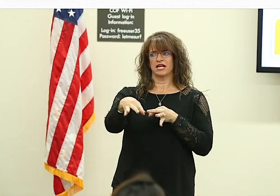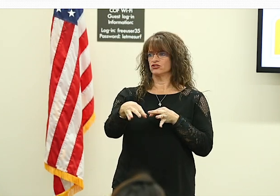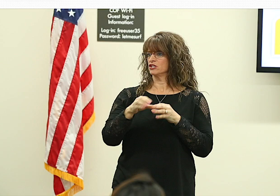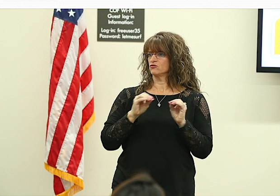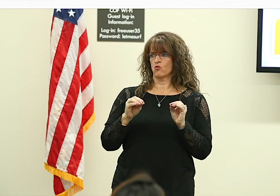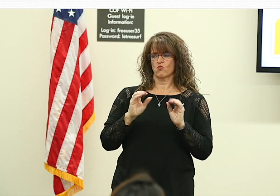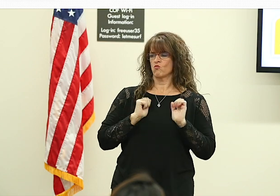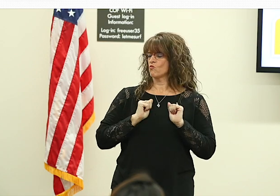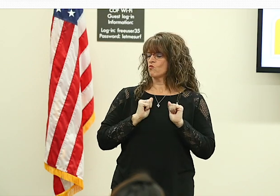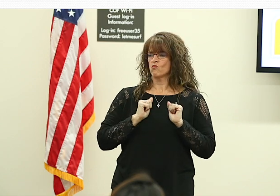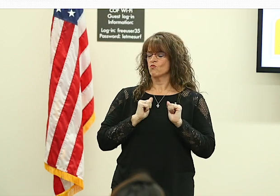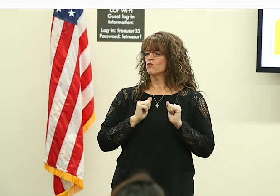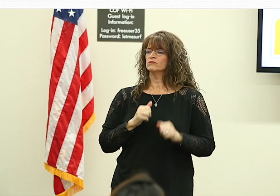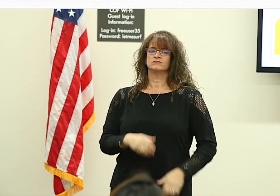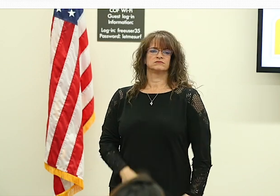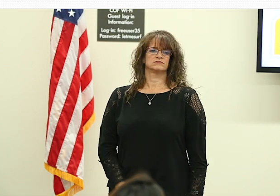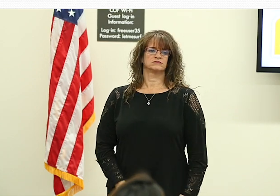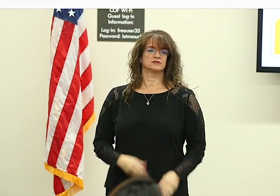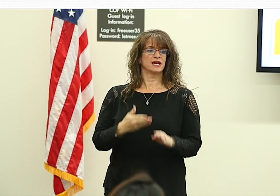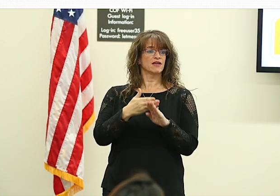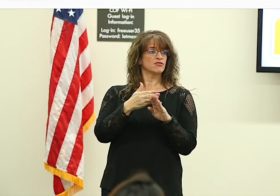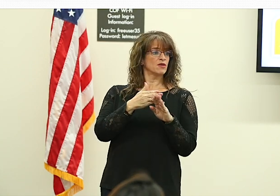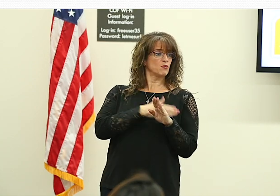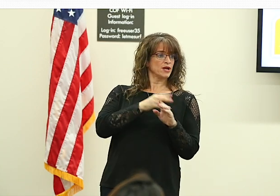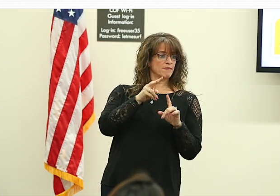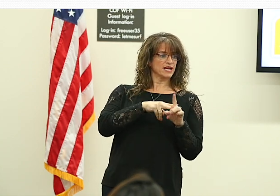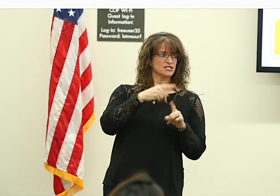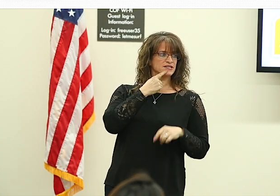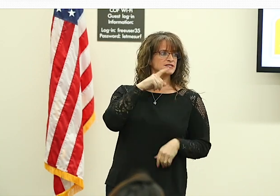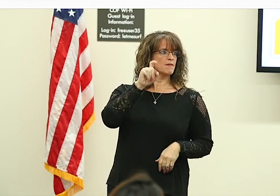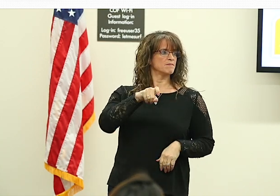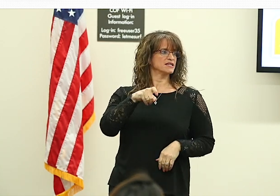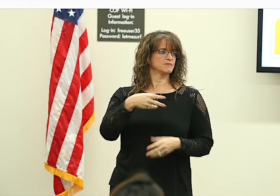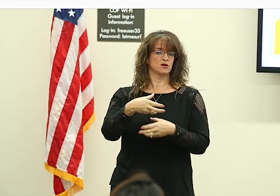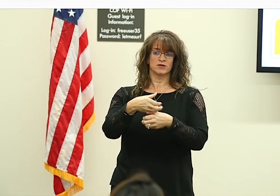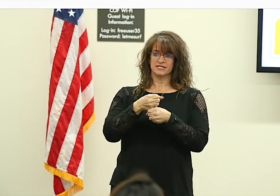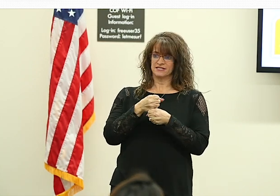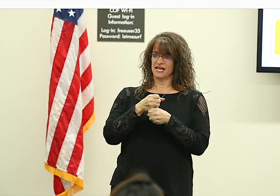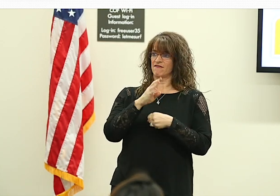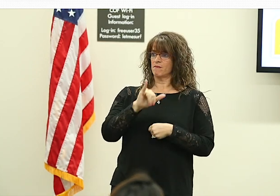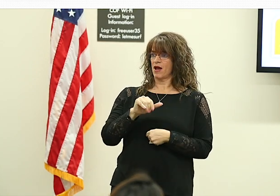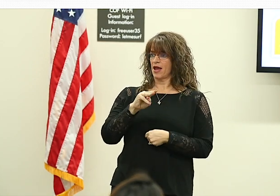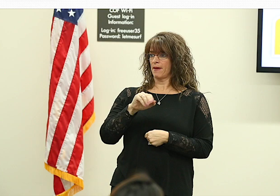So like, the pre-application says it has to be received no later than March 31.